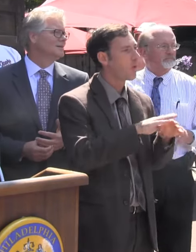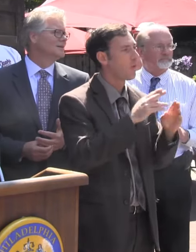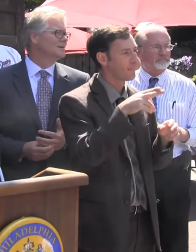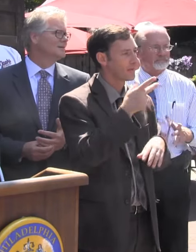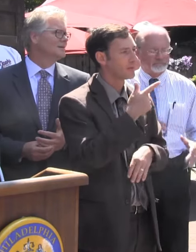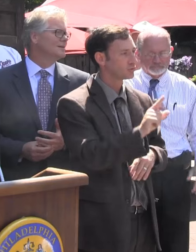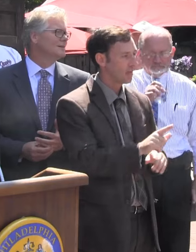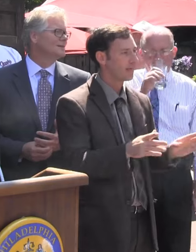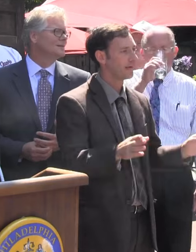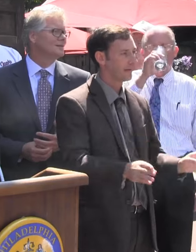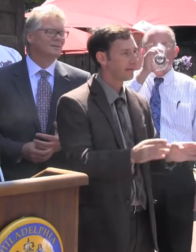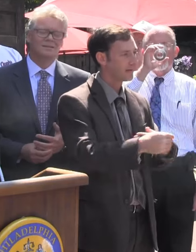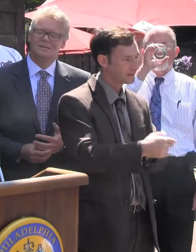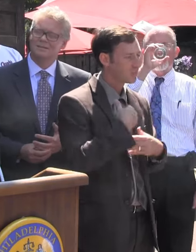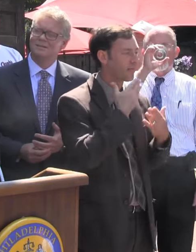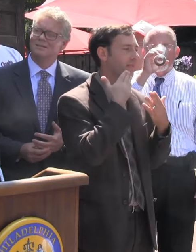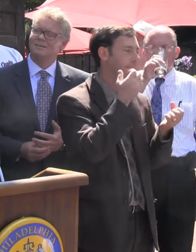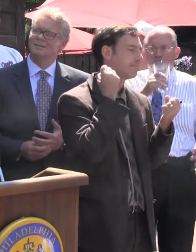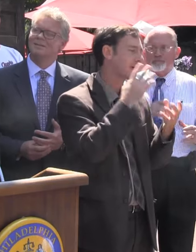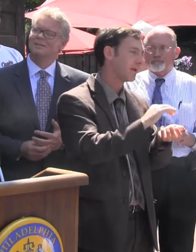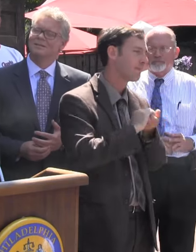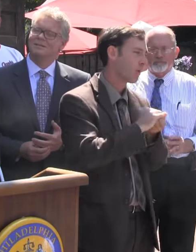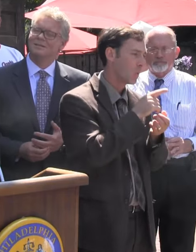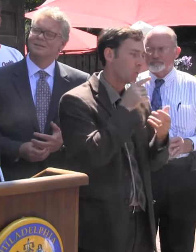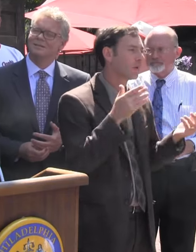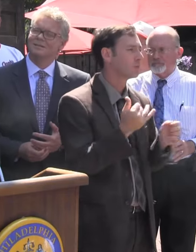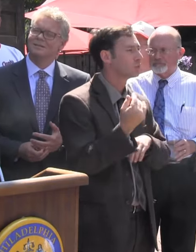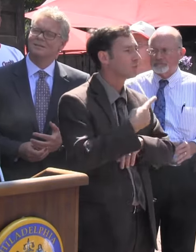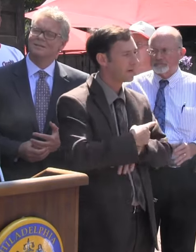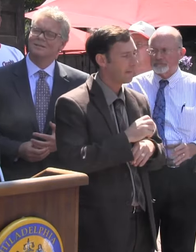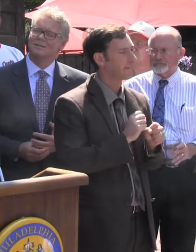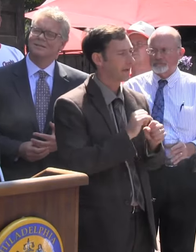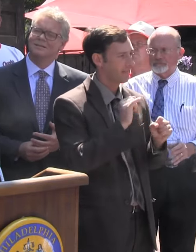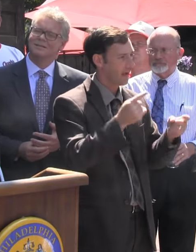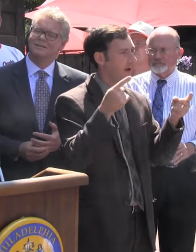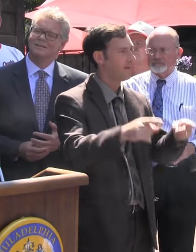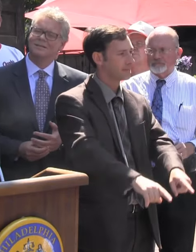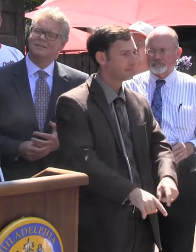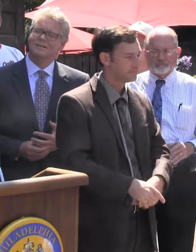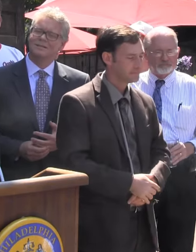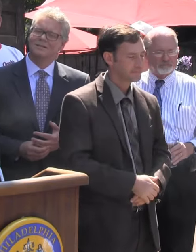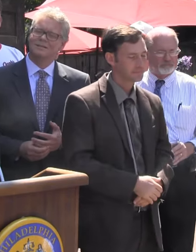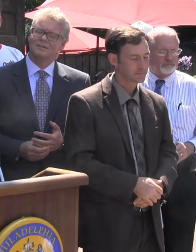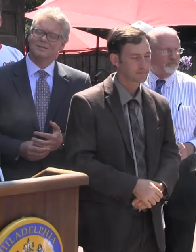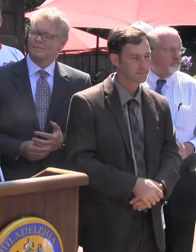kits and we thank so many of our partners who are here today who are making that possible.